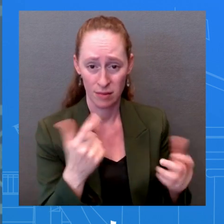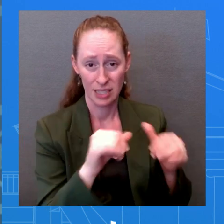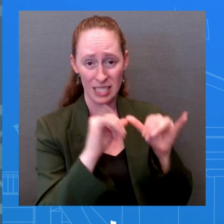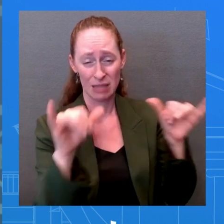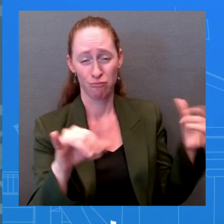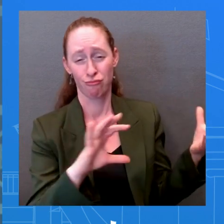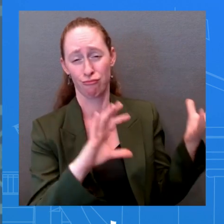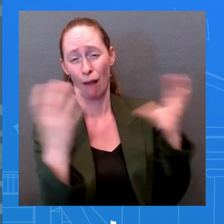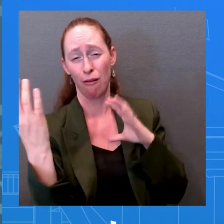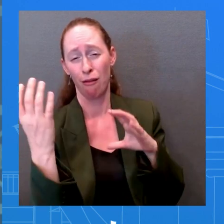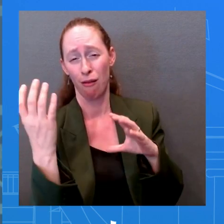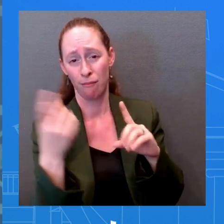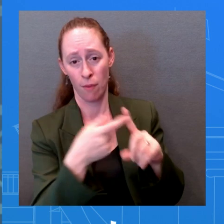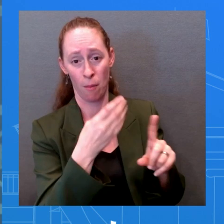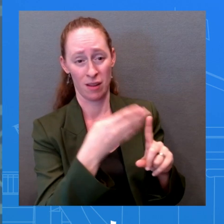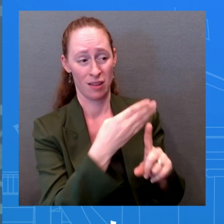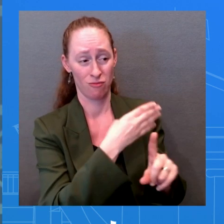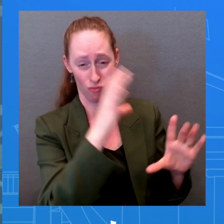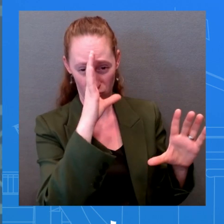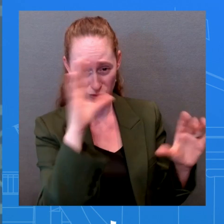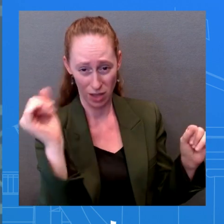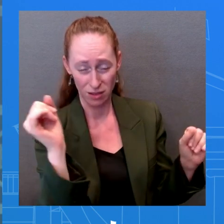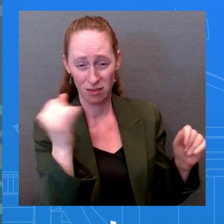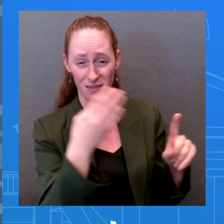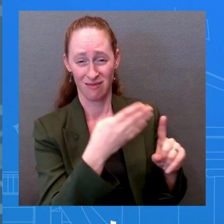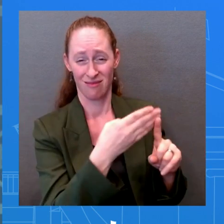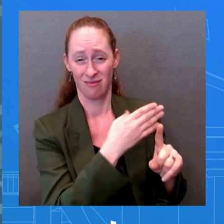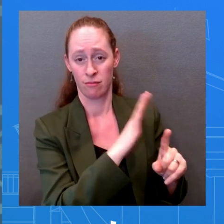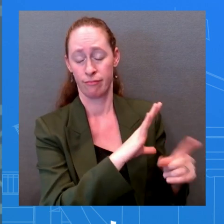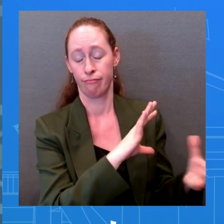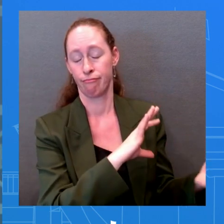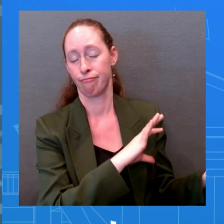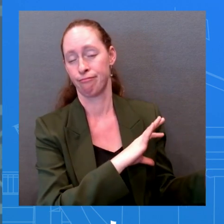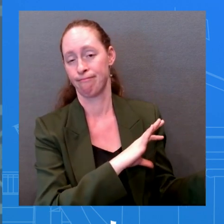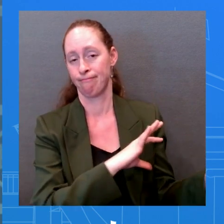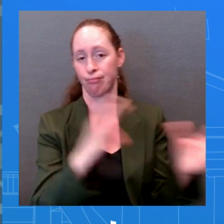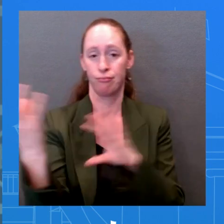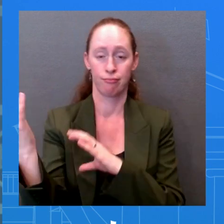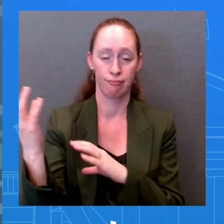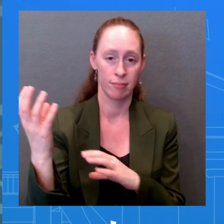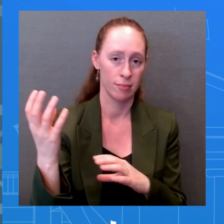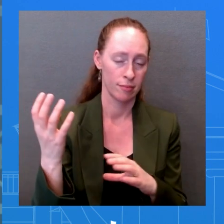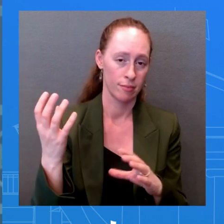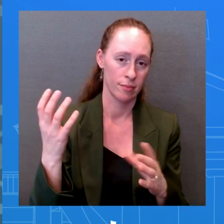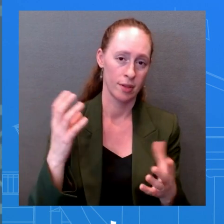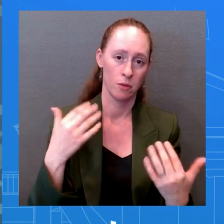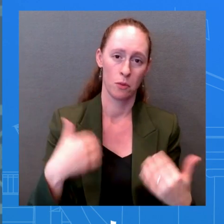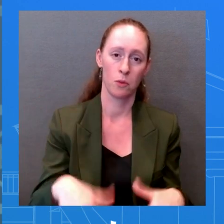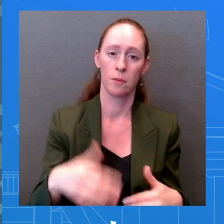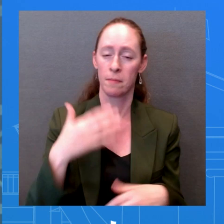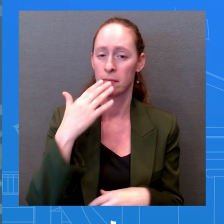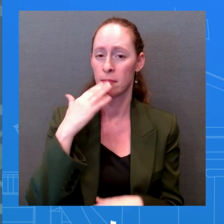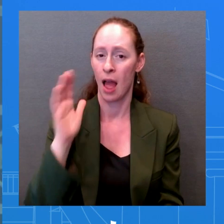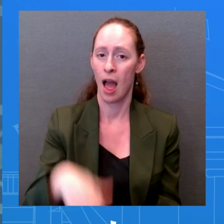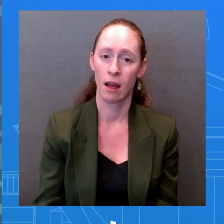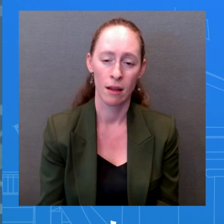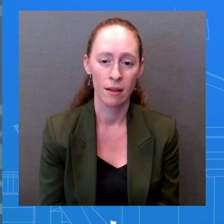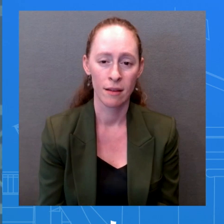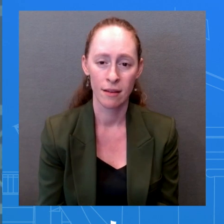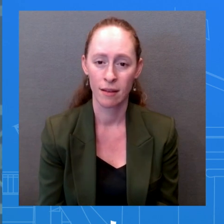And that's what we're -- we're going to continue to do. We understand it's not like flipping a light switch. This does not happen overnight.